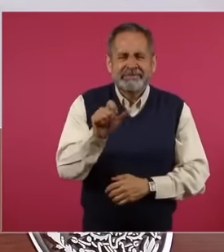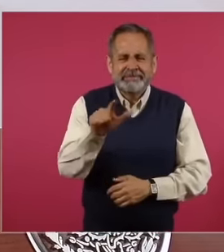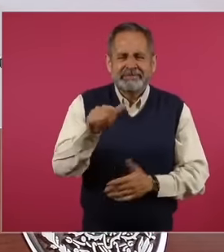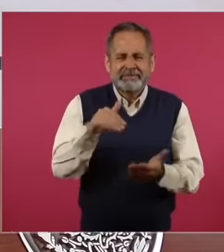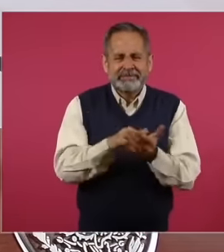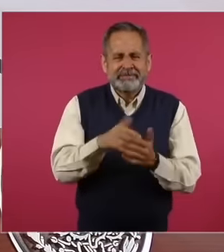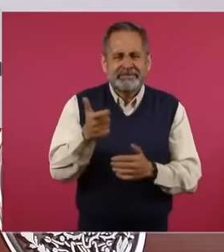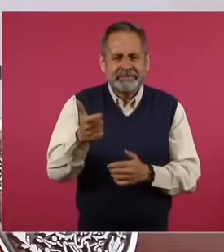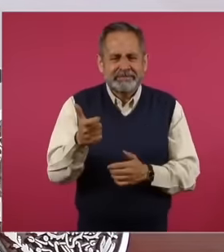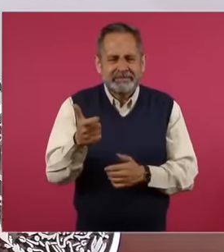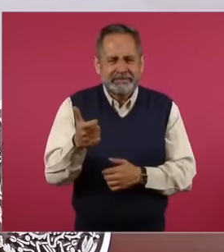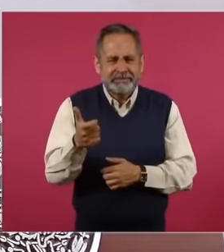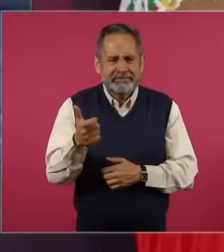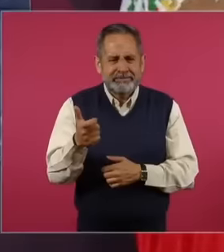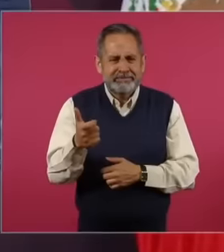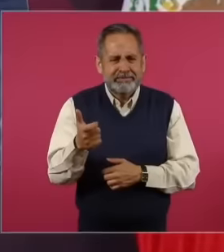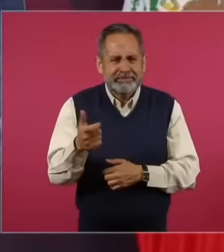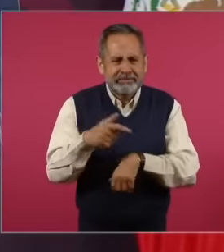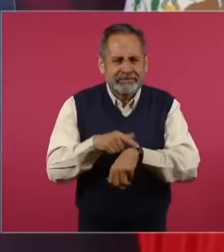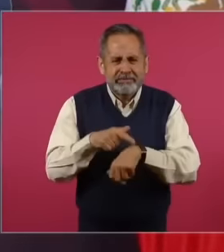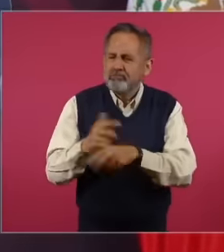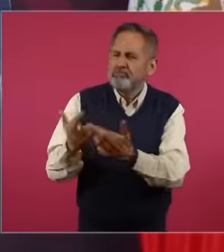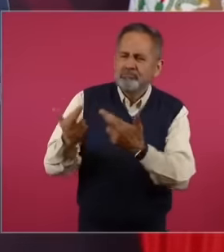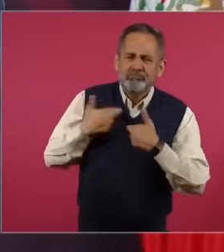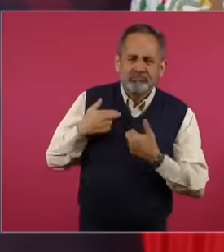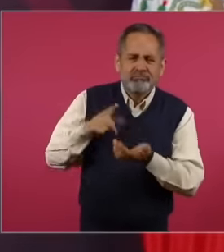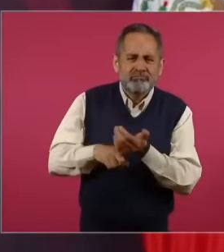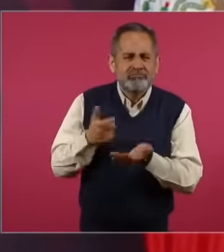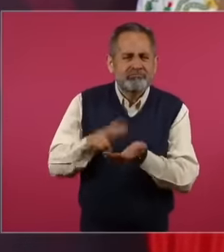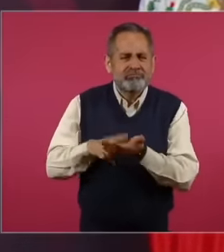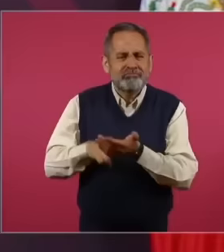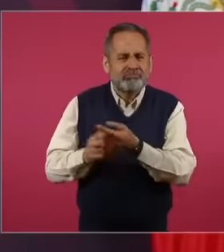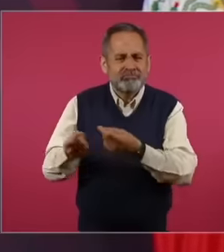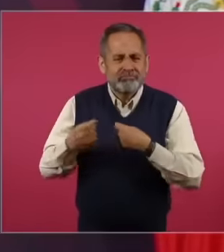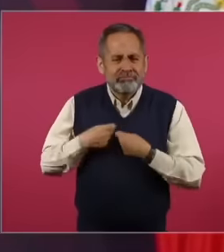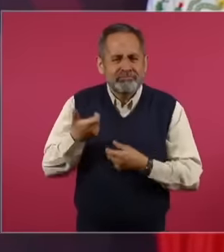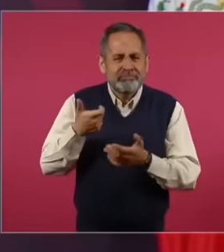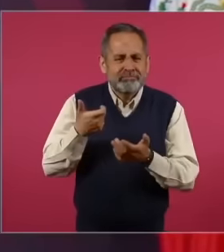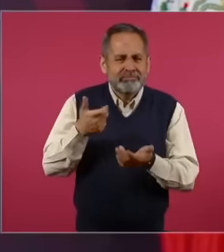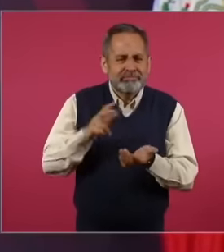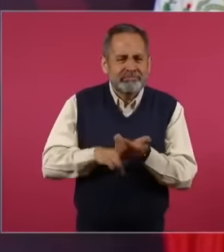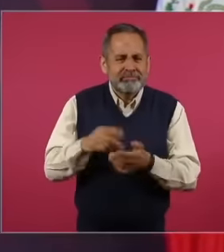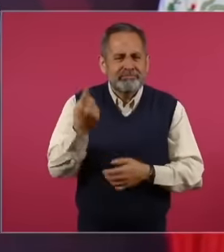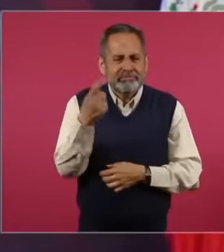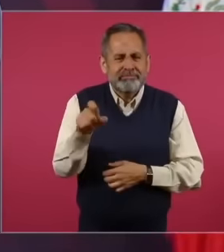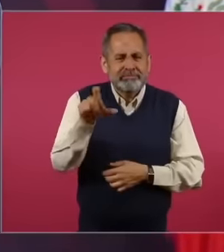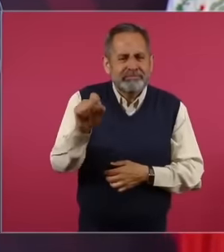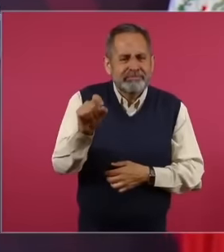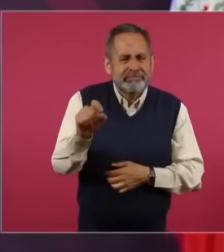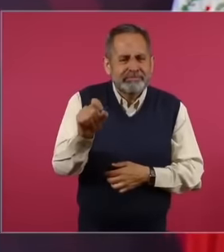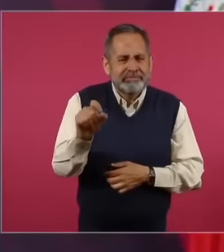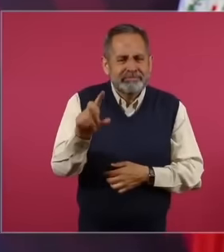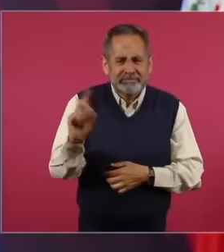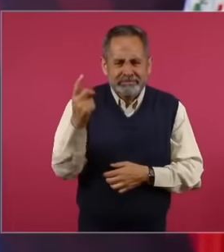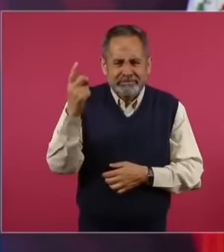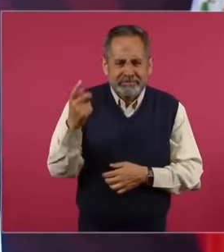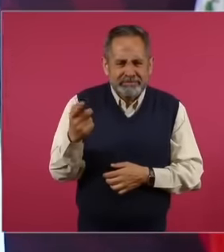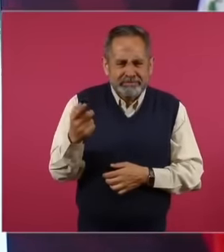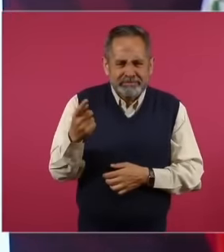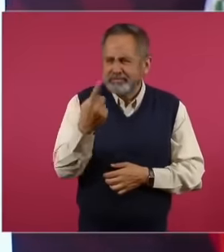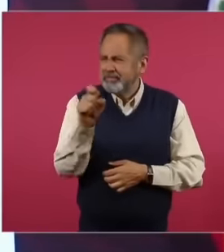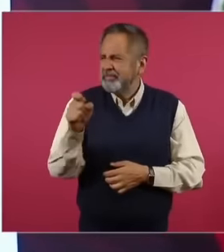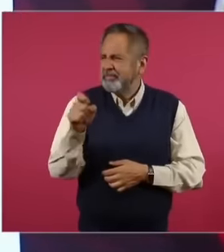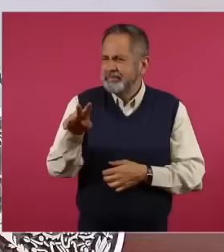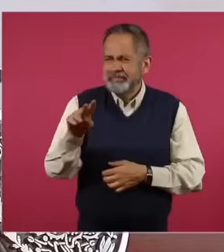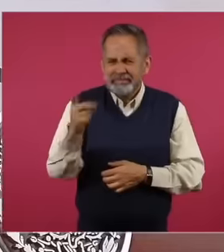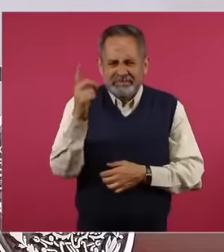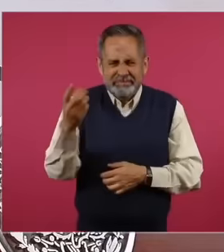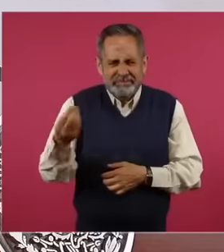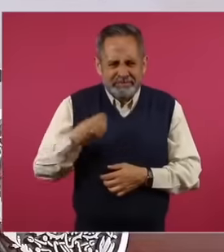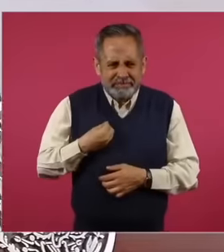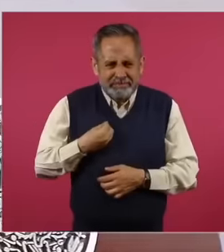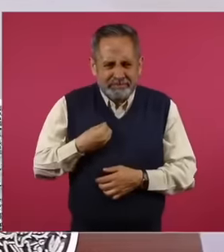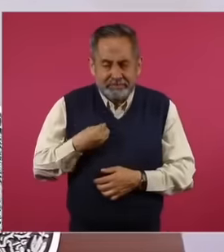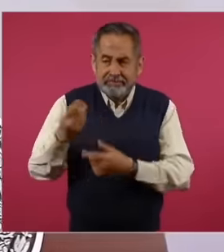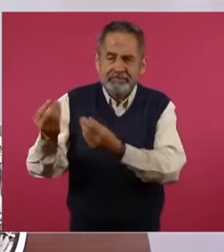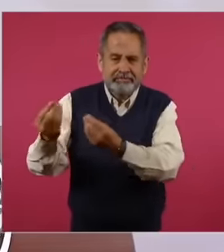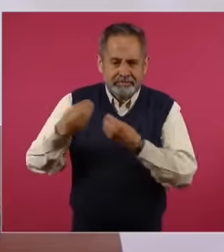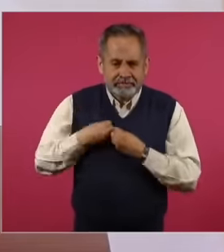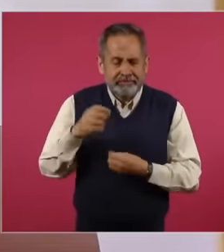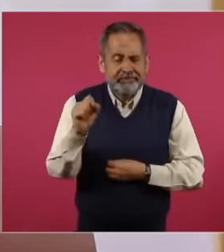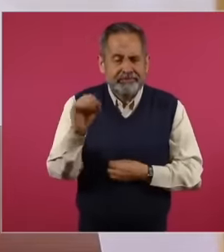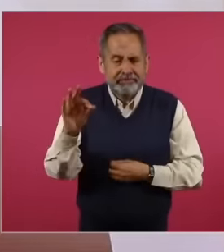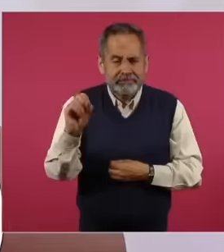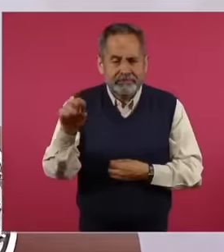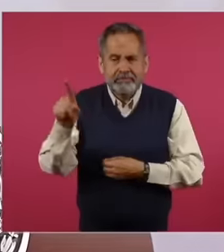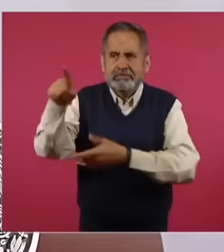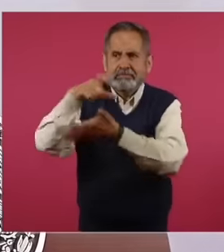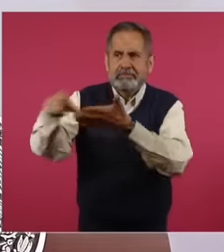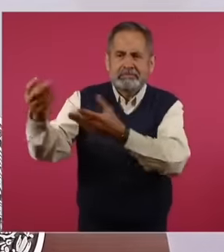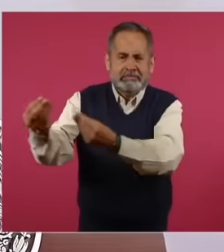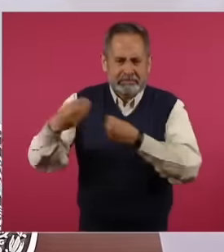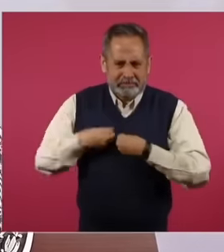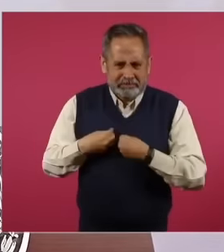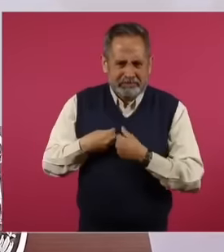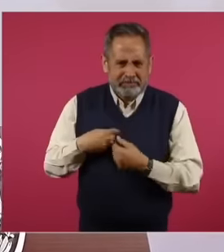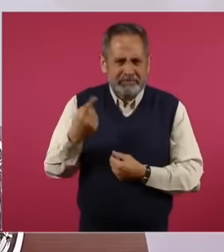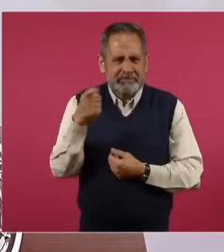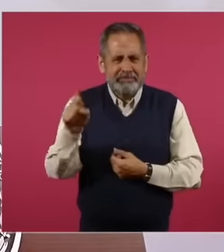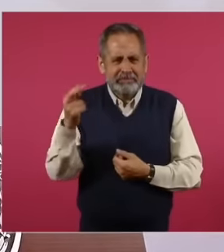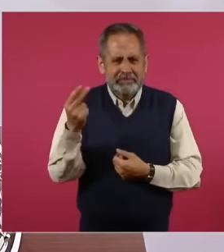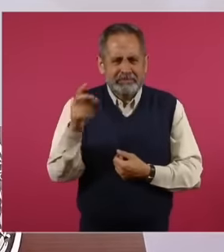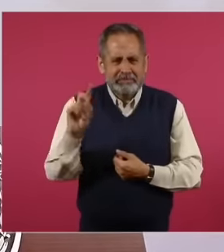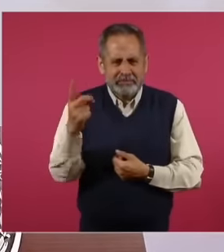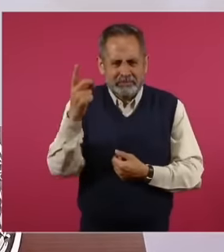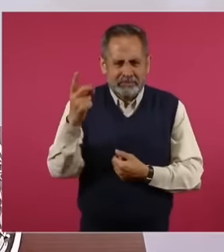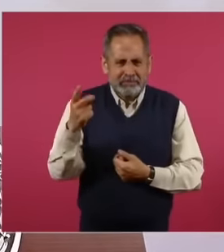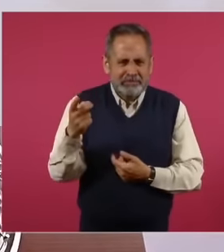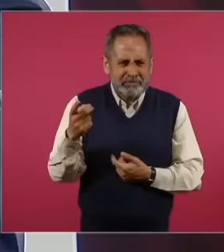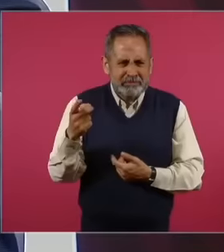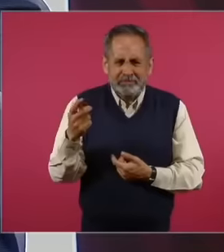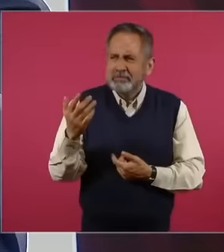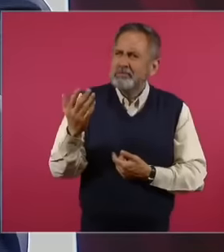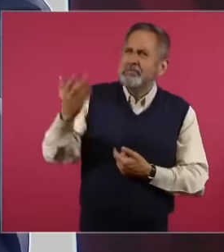so when they gave it to me It cost 120 or 125 they brought it from San Francisco 12 more than 6 years ago